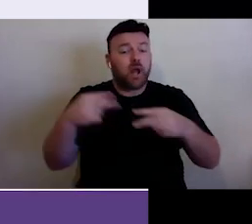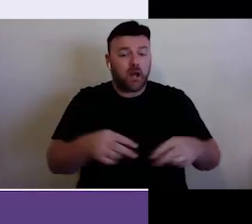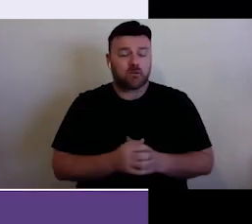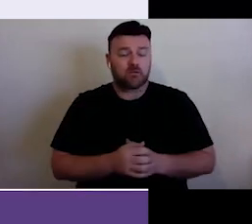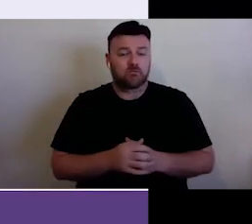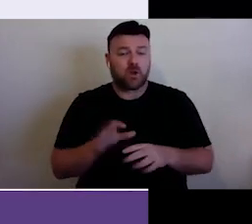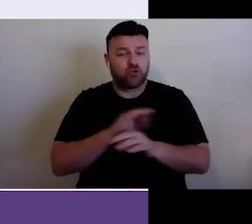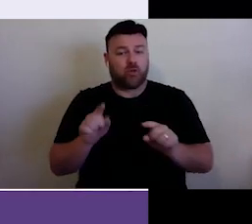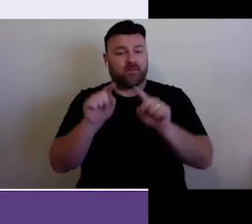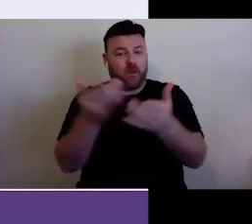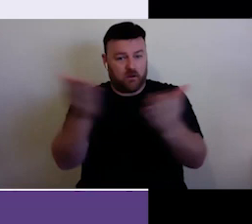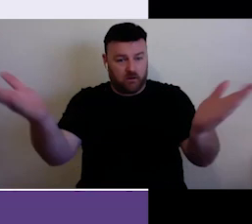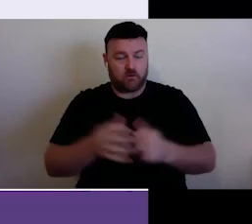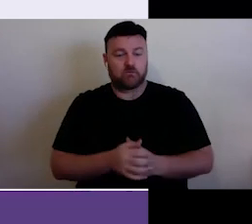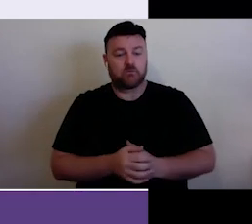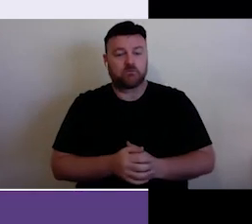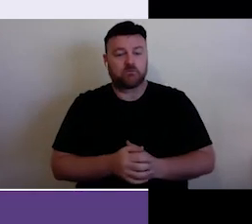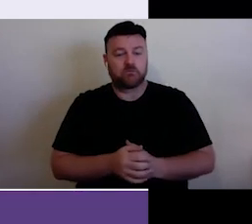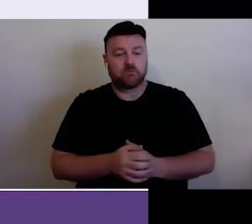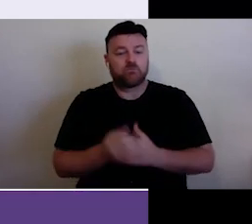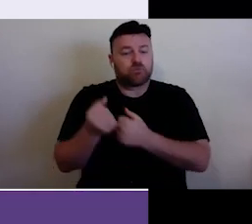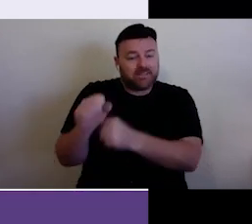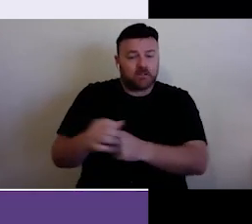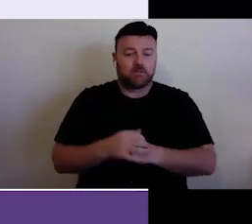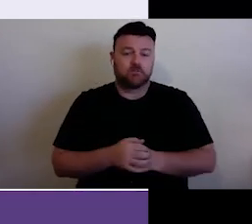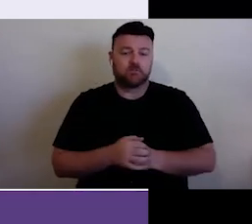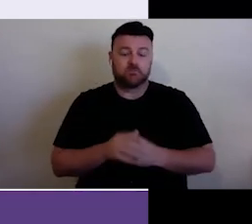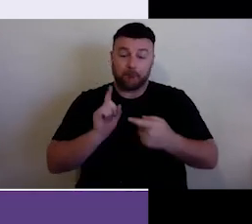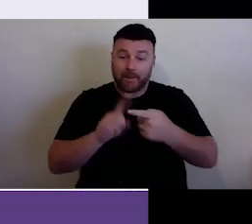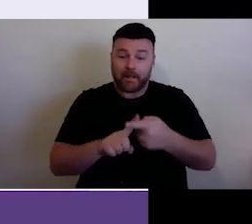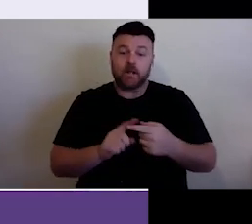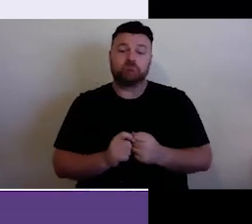to own, protect, maintain and control their Indigenous cultural